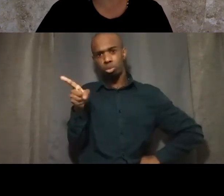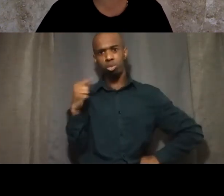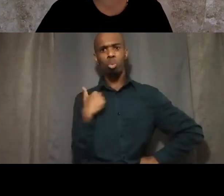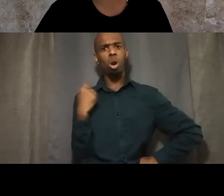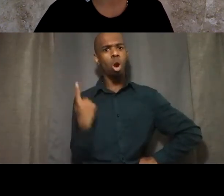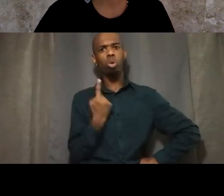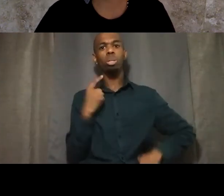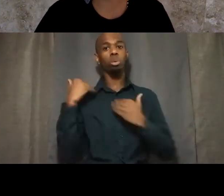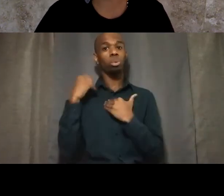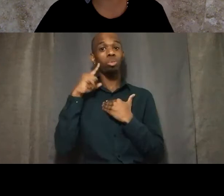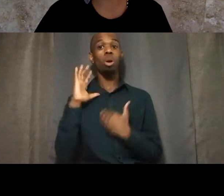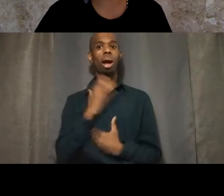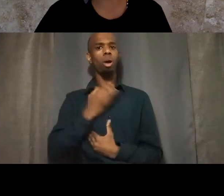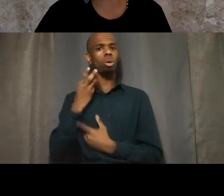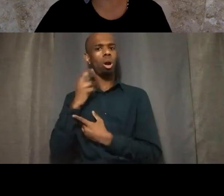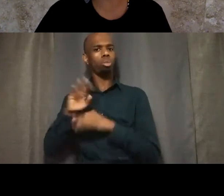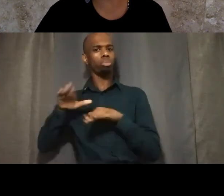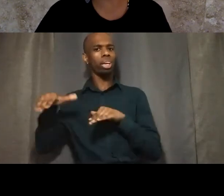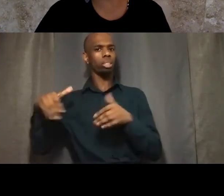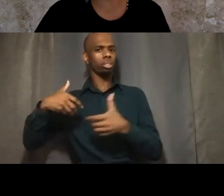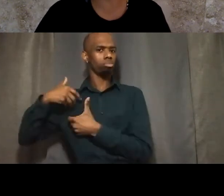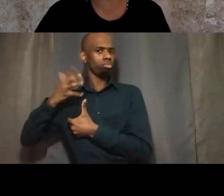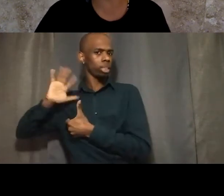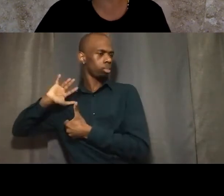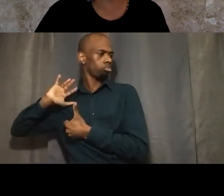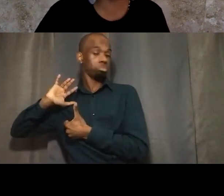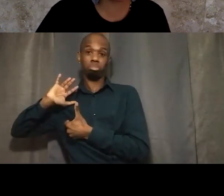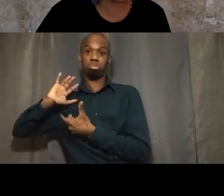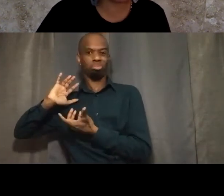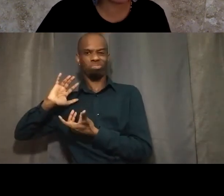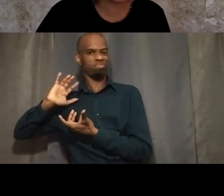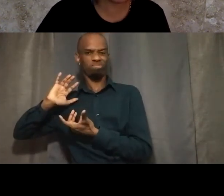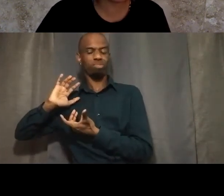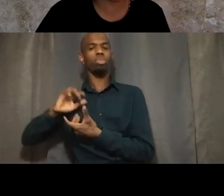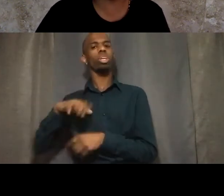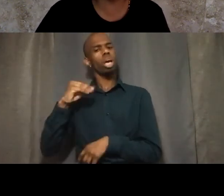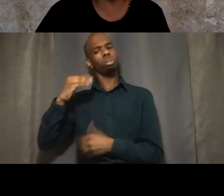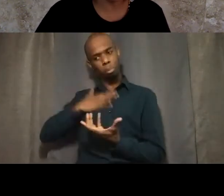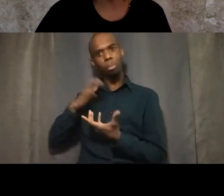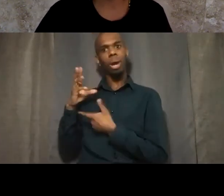And my children always say they have dozens and dozens of aunties and they do.